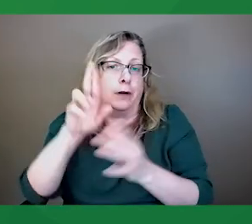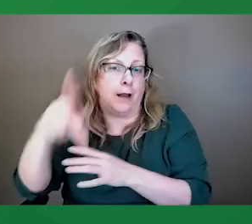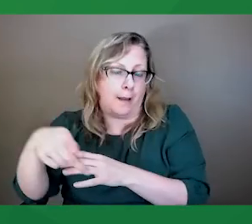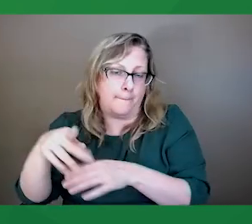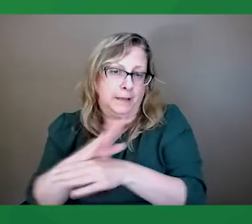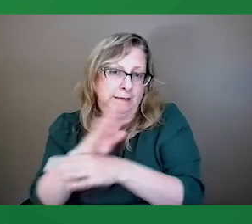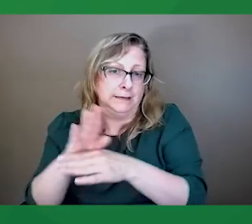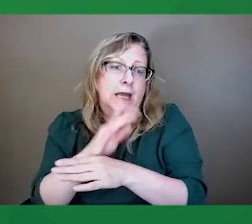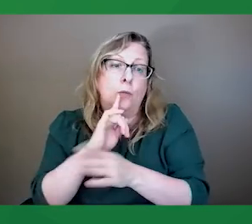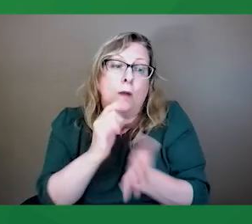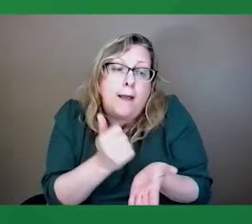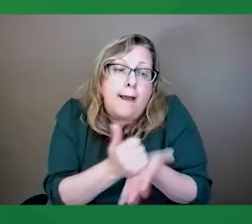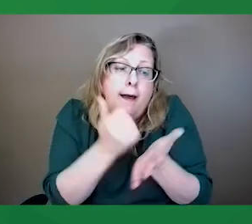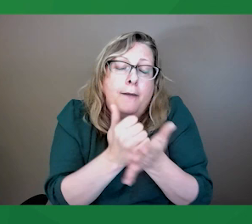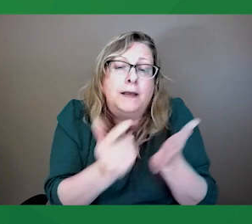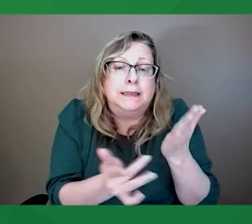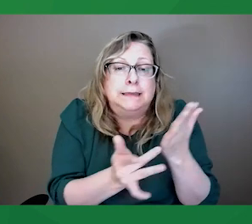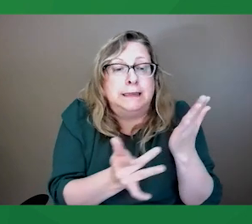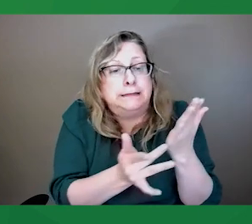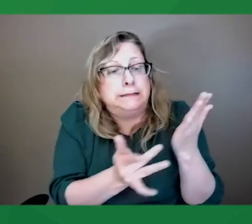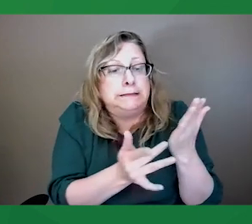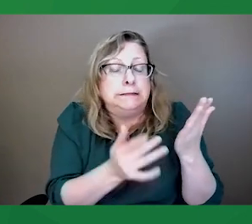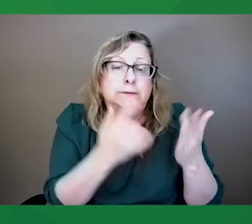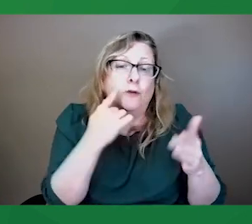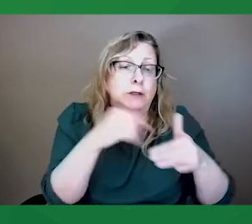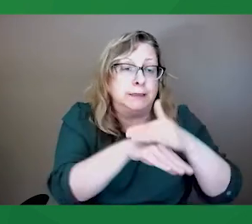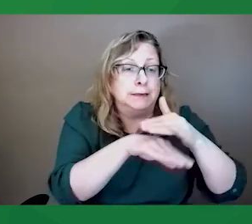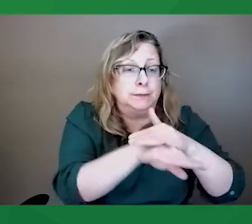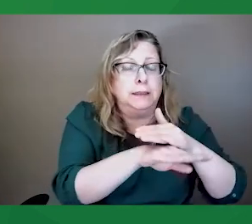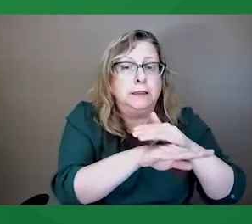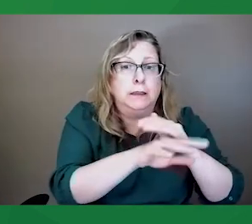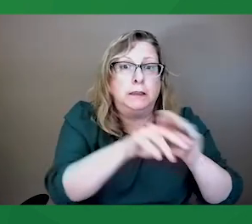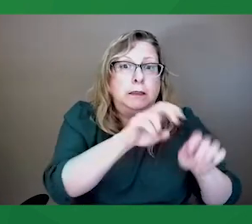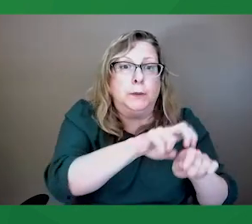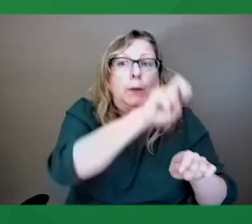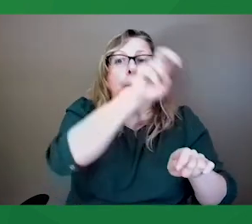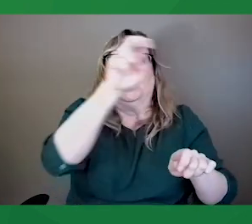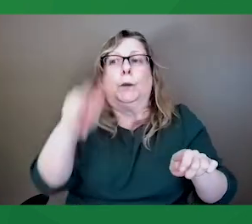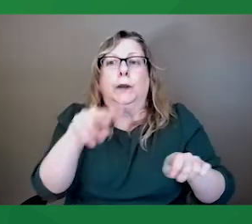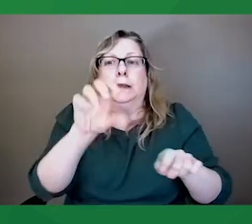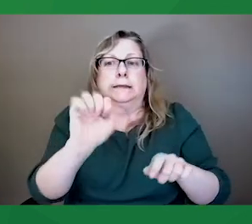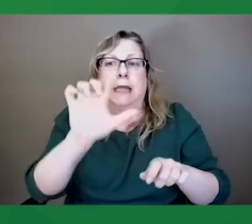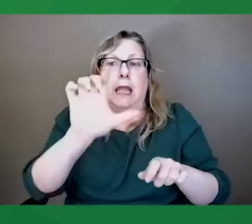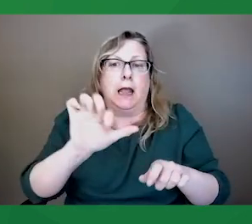by applying this very philosophy or this very thesis. Over the course of last years, we've been approached